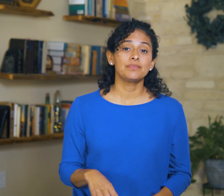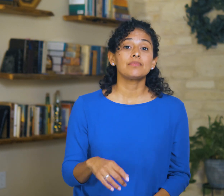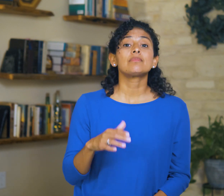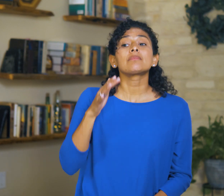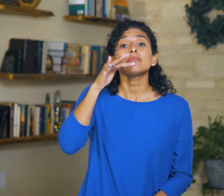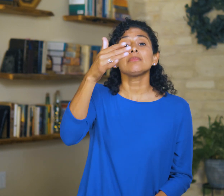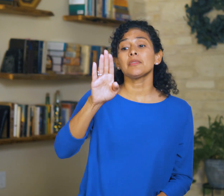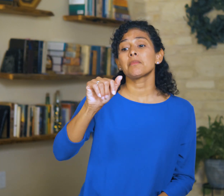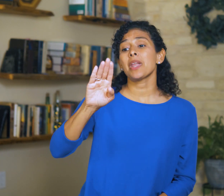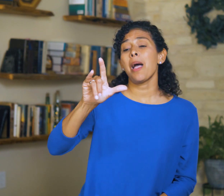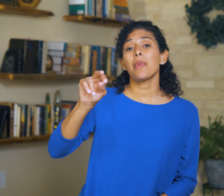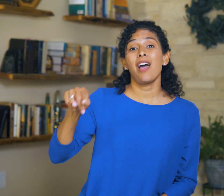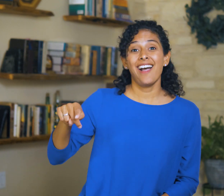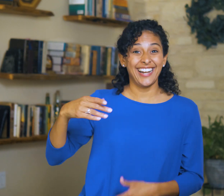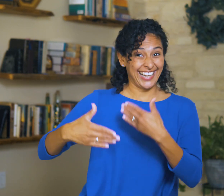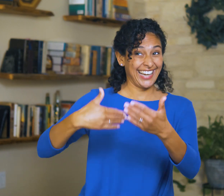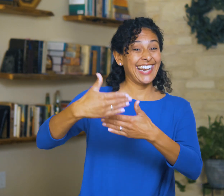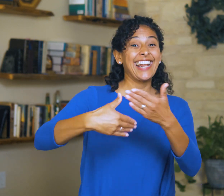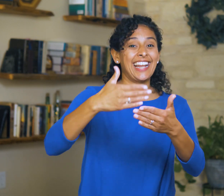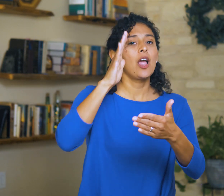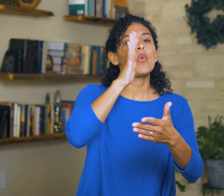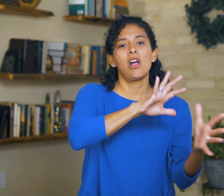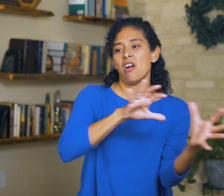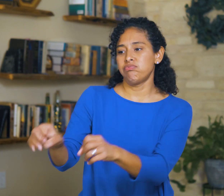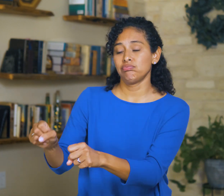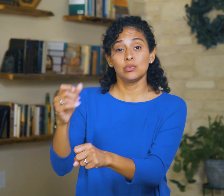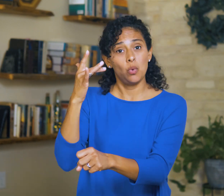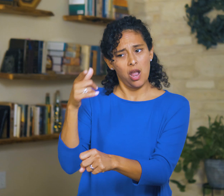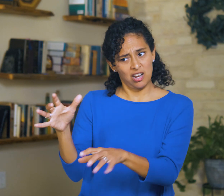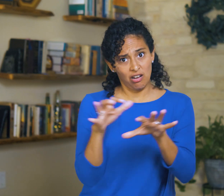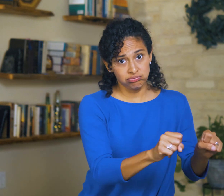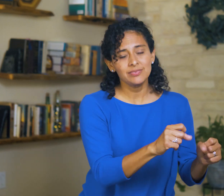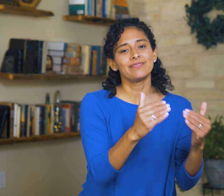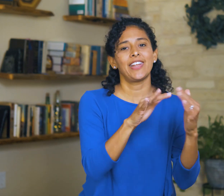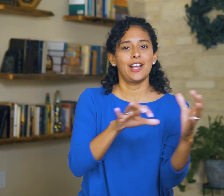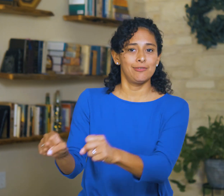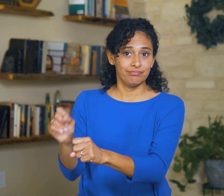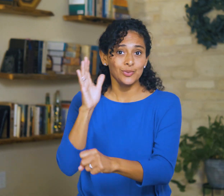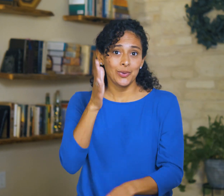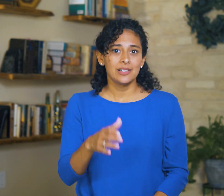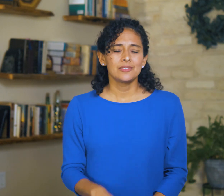They’ll eventually be overtaken in return for what they do to His people.